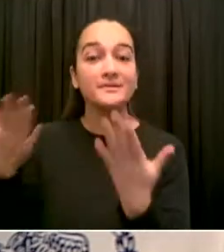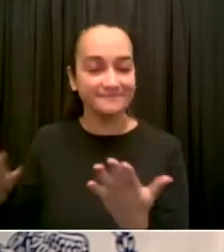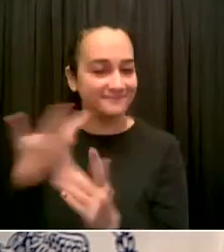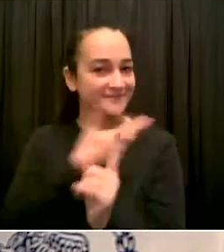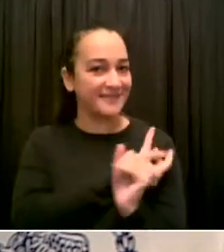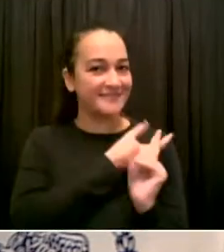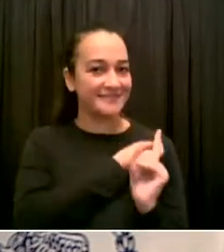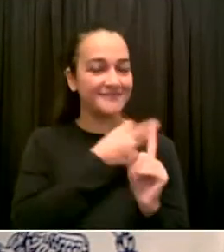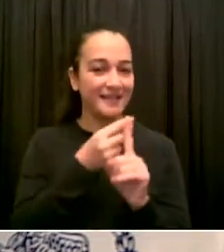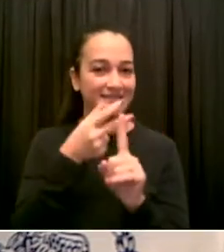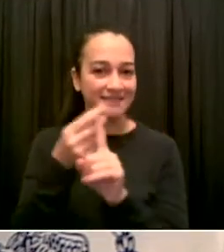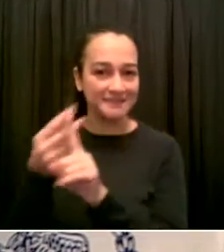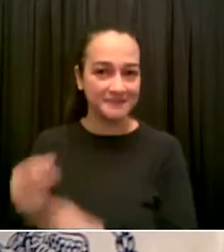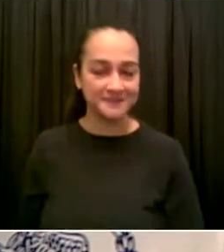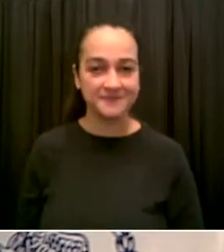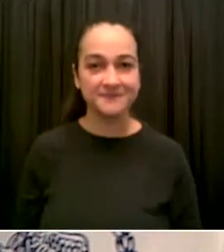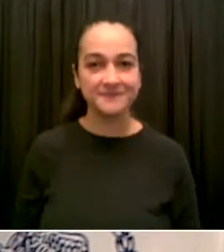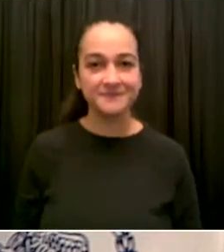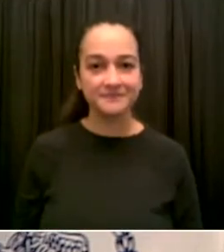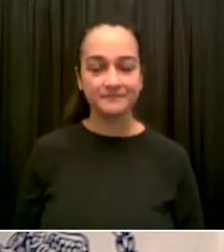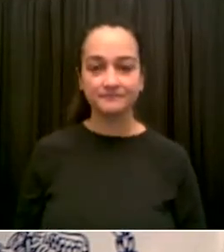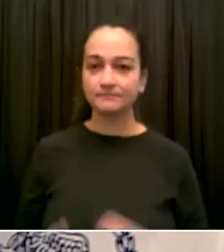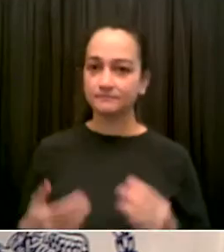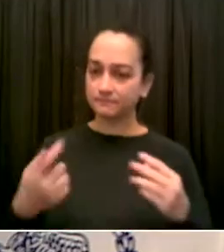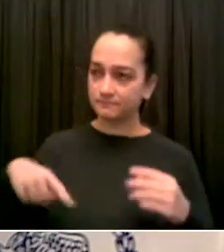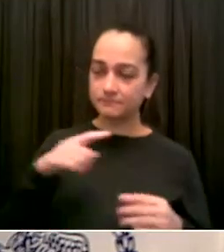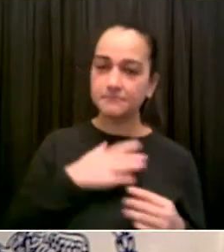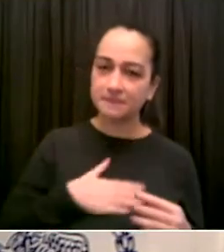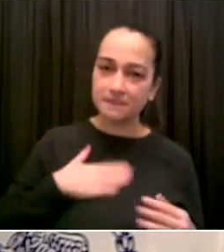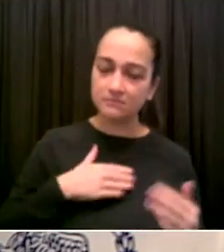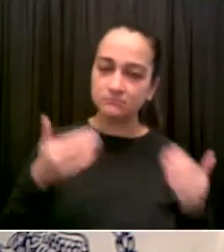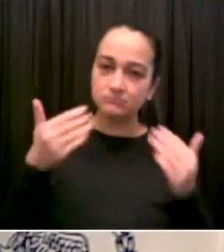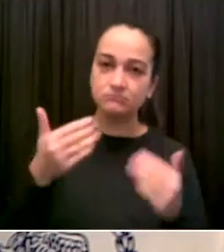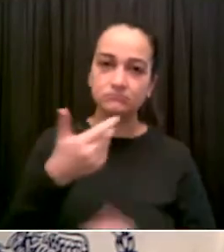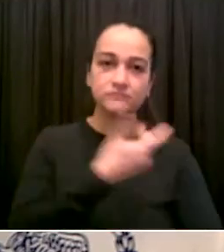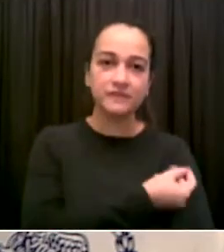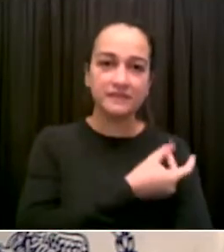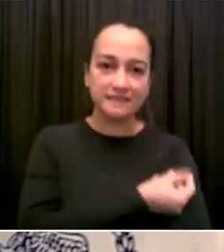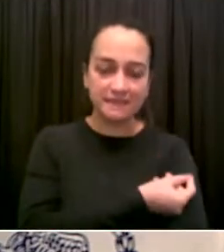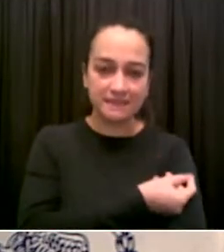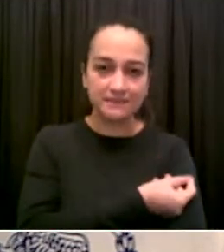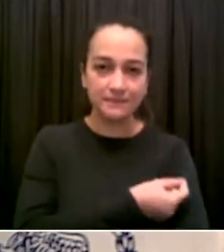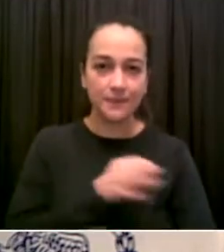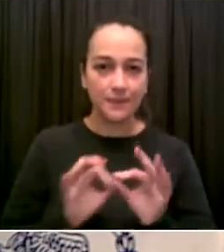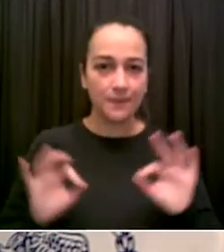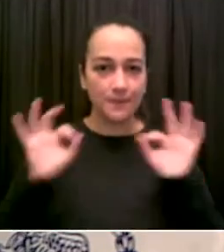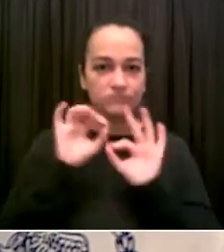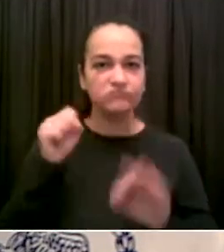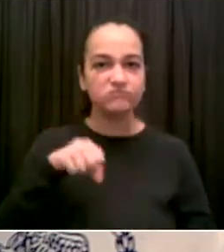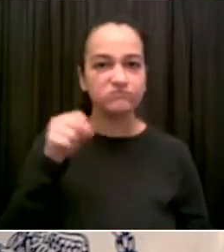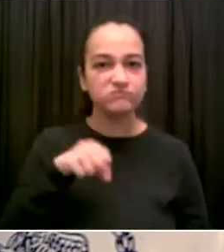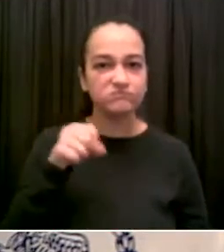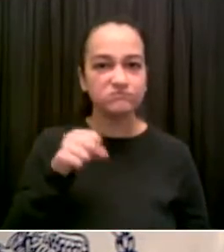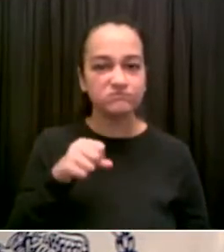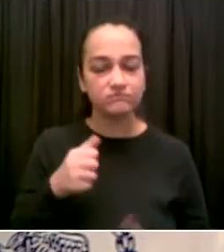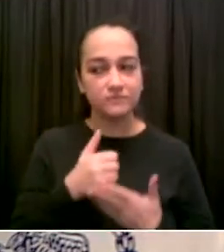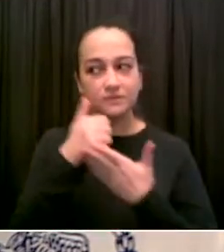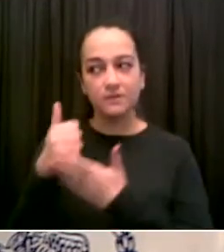MORE BECAUSE OF THE MANDATES AND INCENTIVES.